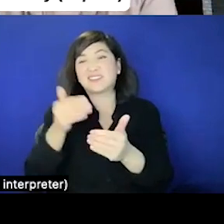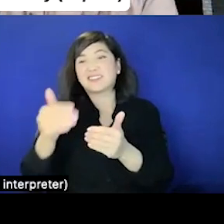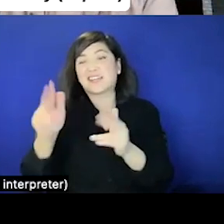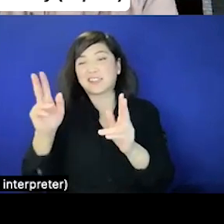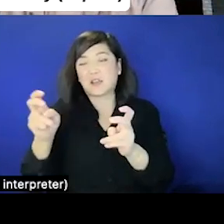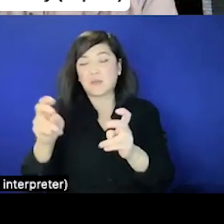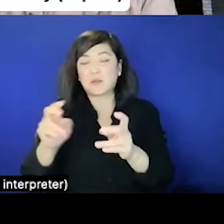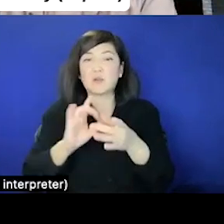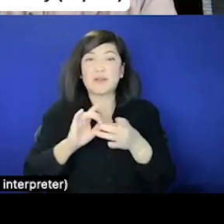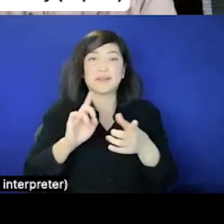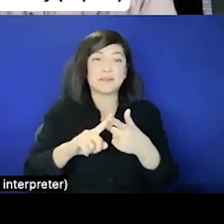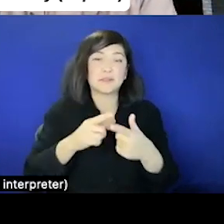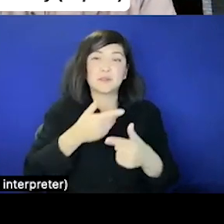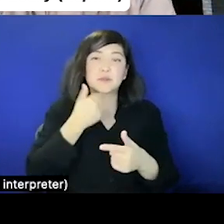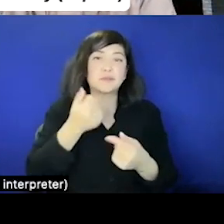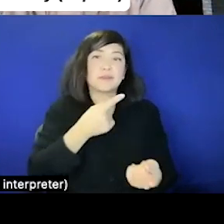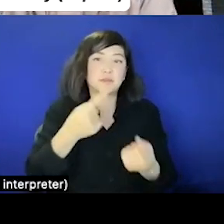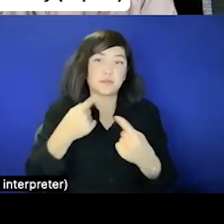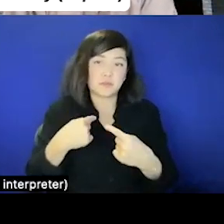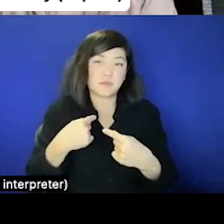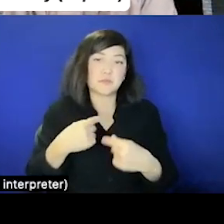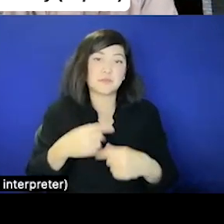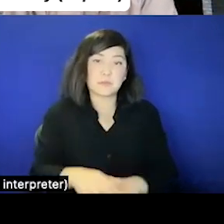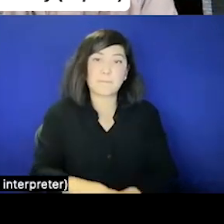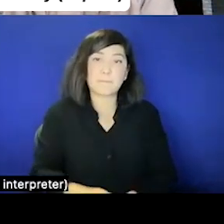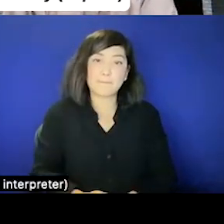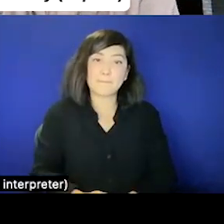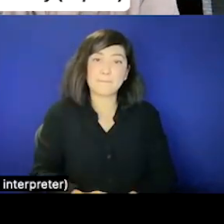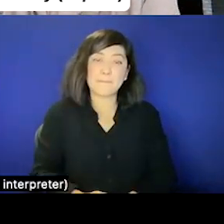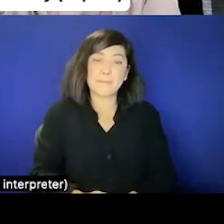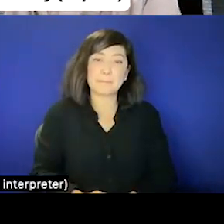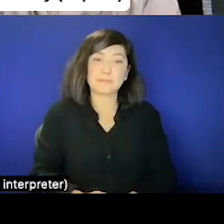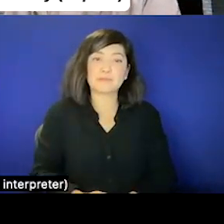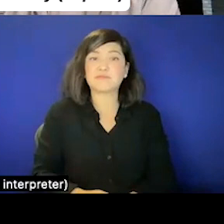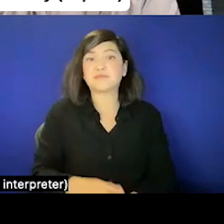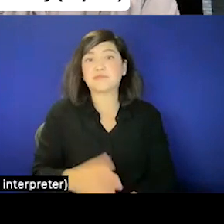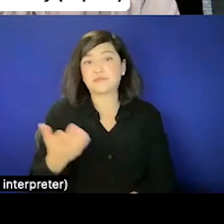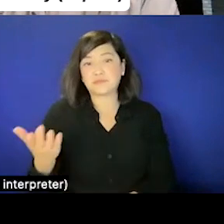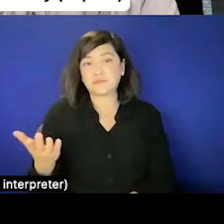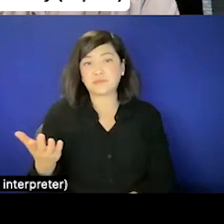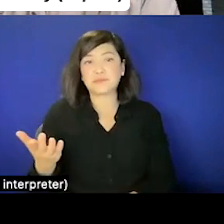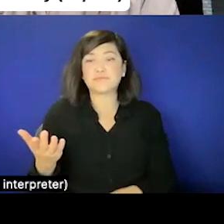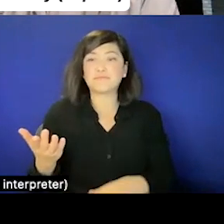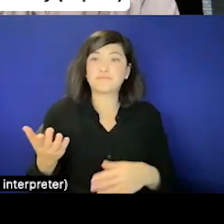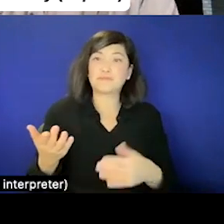orders that are already in the system. The hurdles to overcome here, there are a variety